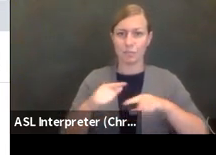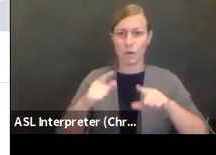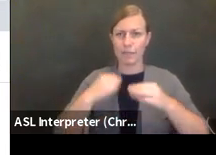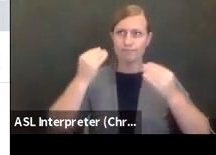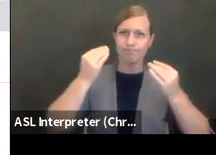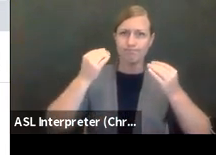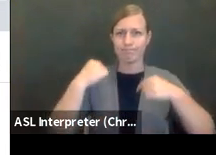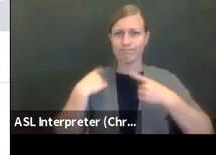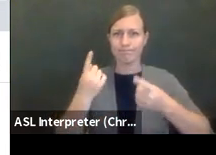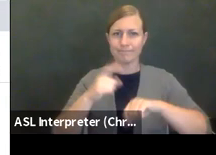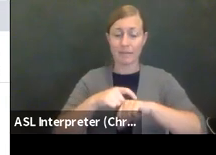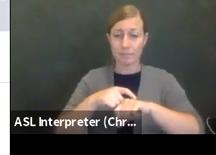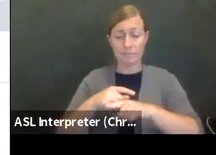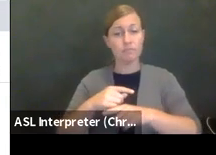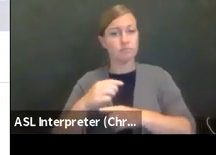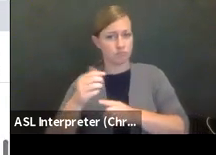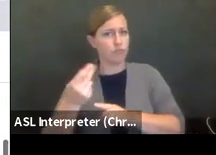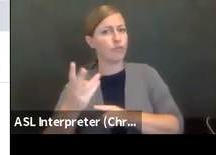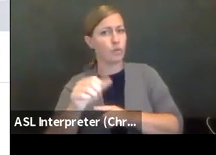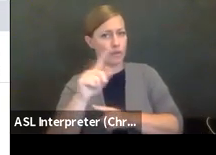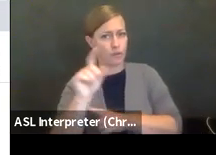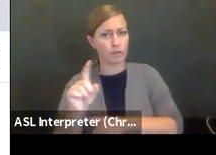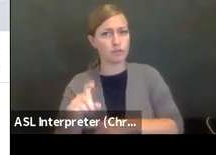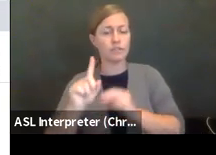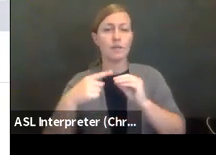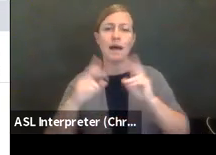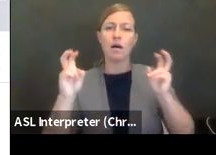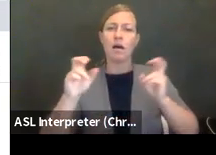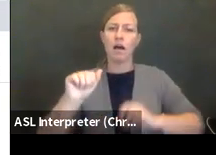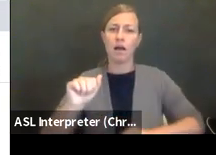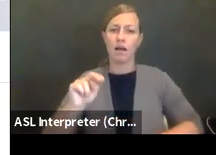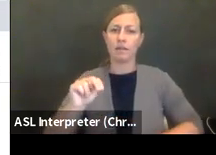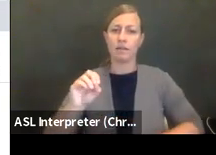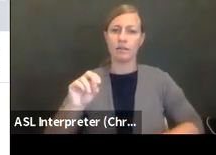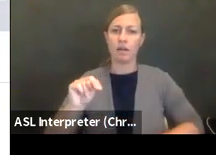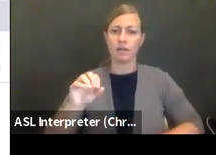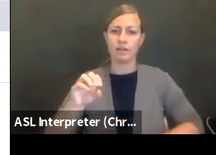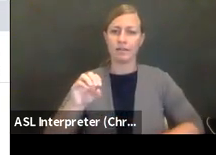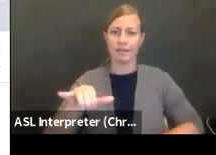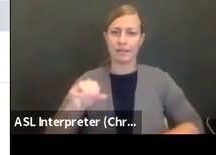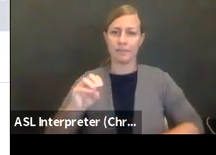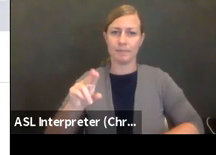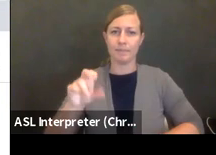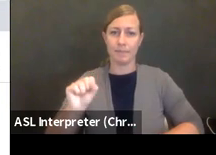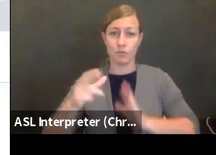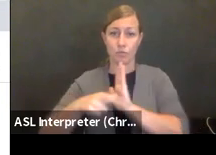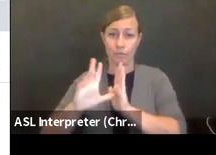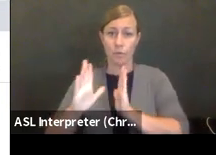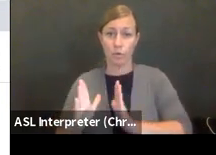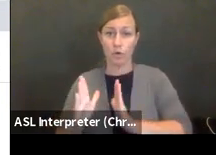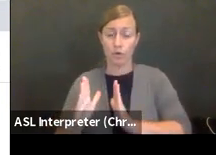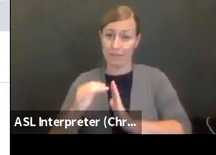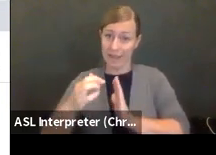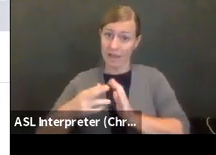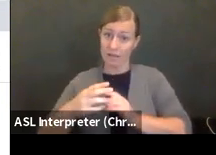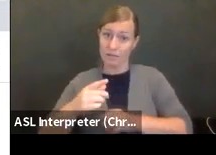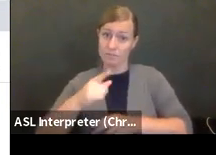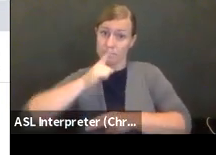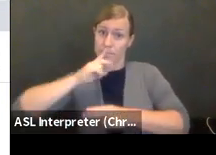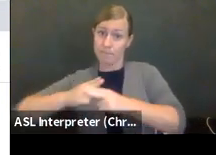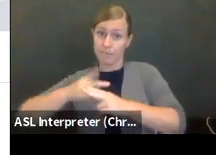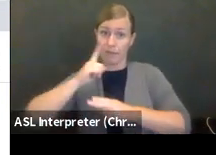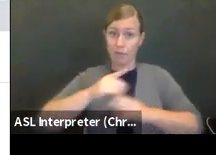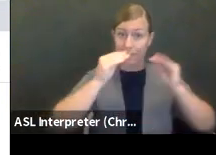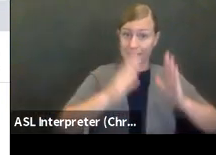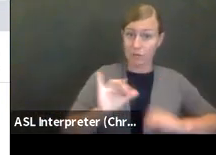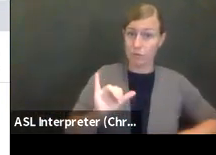ESD 189 - Amy Colburn: Now there's a couple questions about anonymous reviewer. So if the would it be anonymous for the teacher as well. Or the teacher, be able to see who's reviewing who